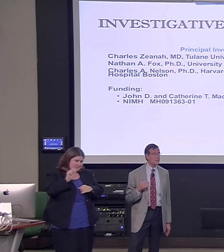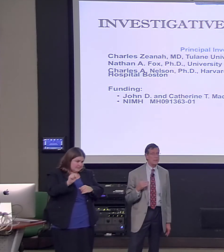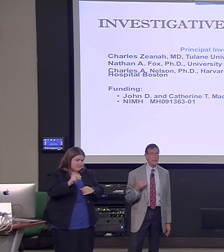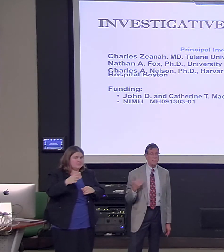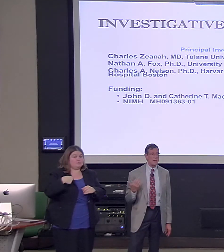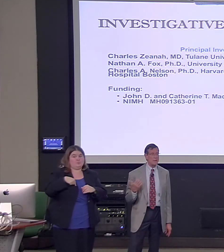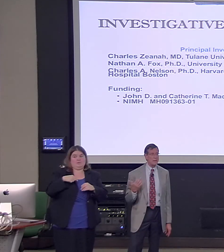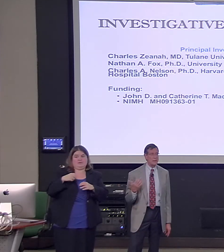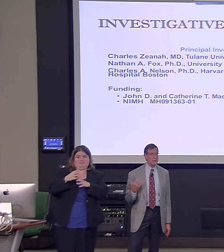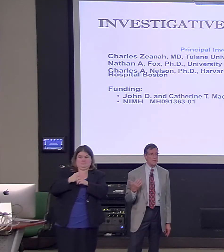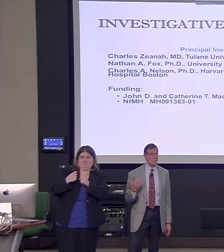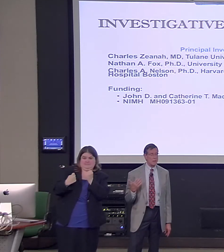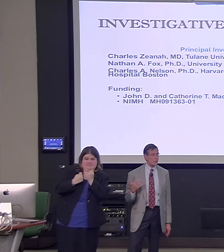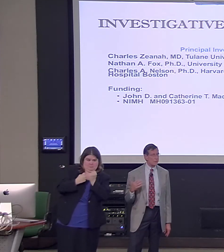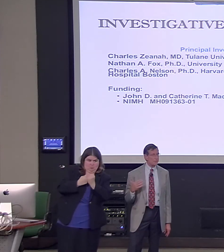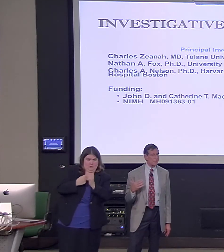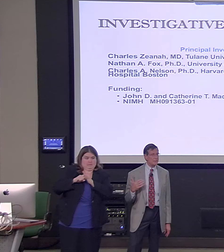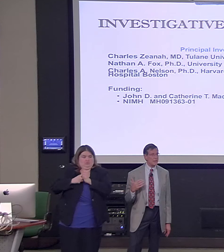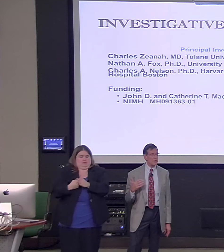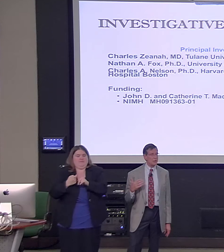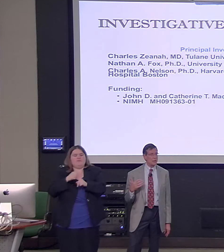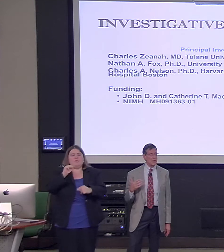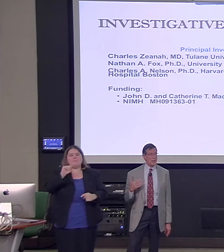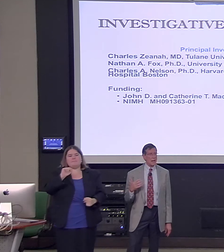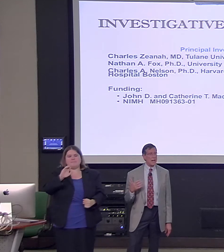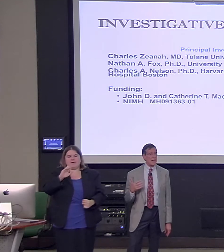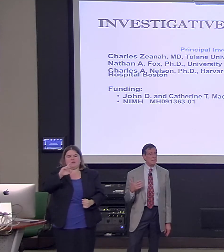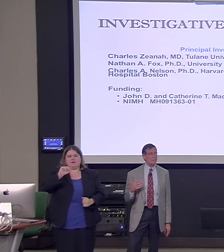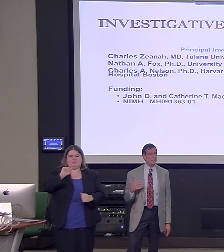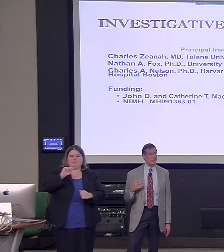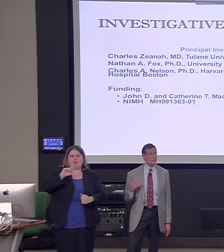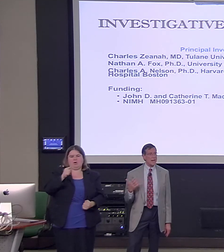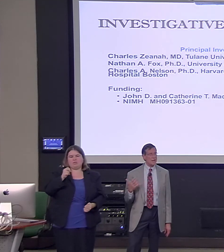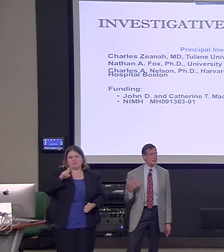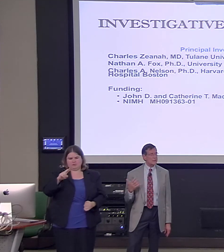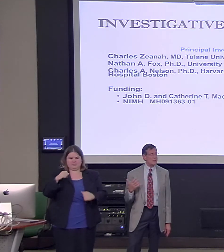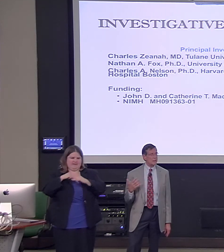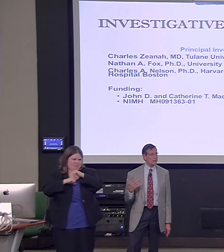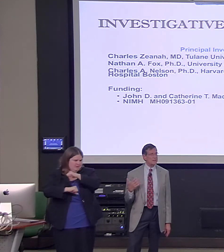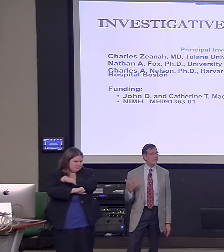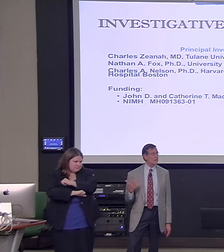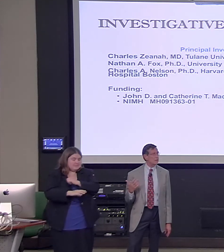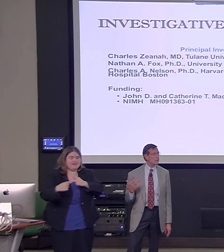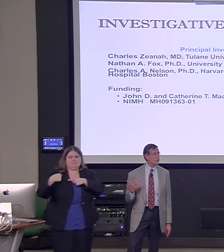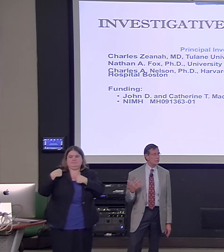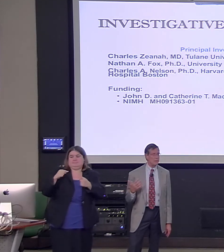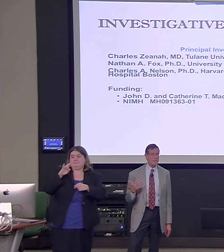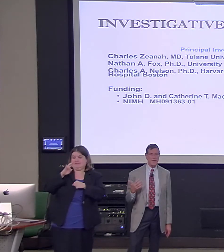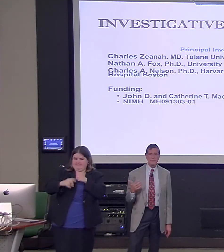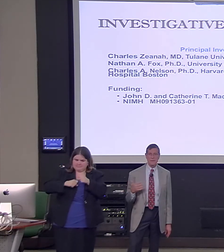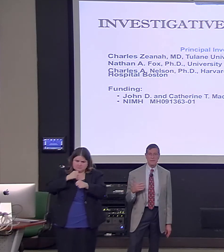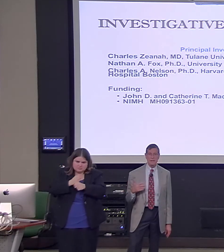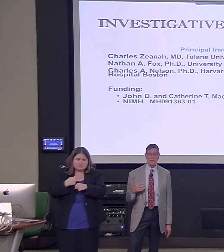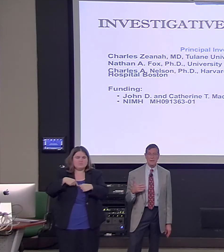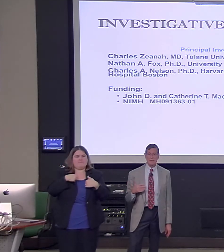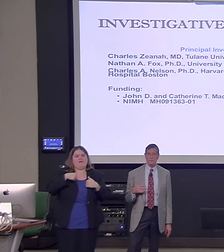the study by the MacArthur Foundation and for the last seven years we've had funding from the NIH,